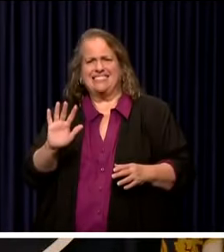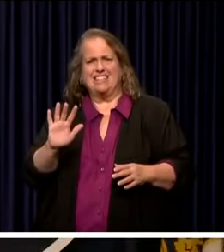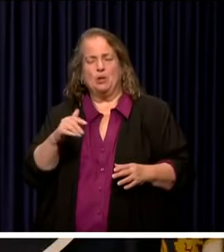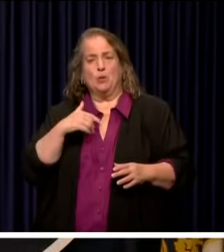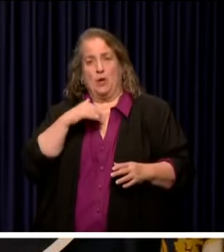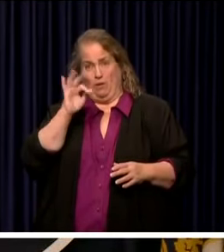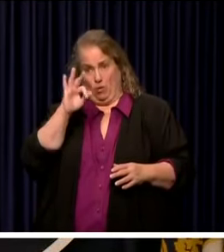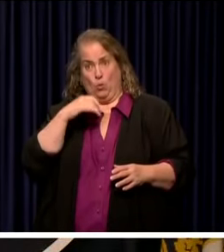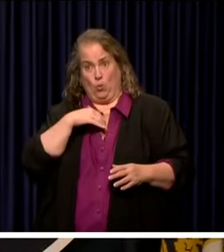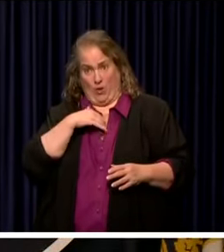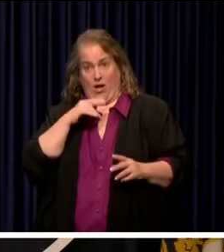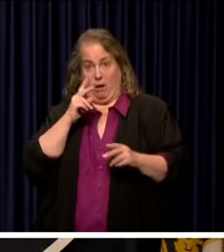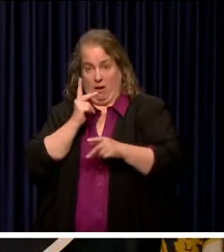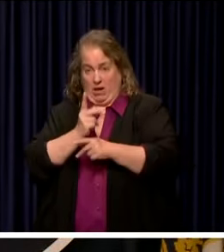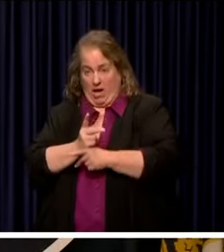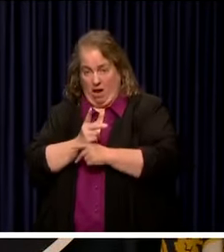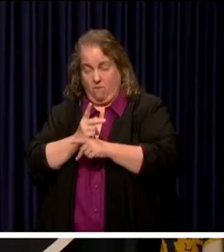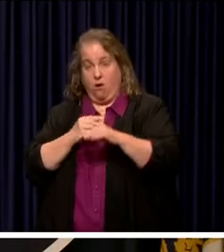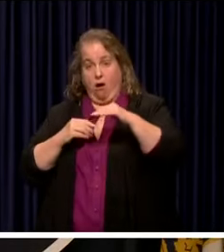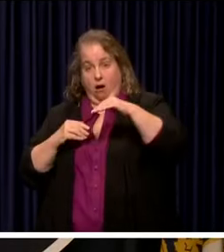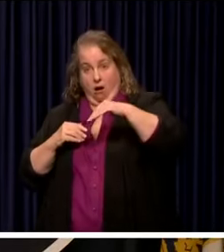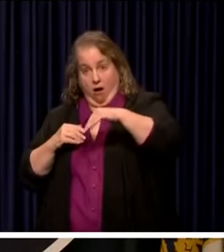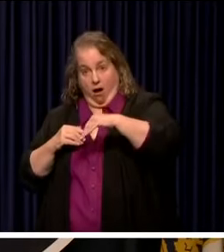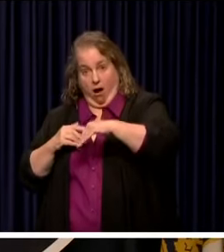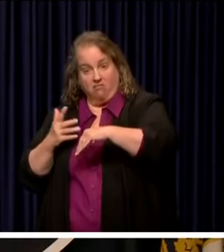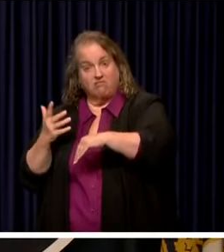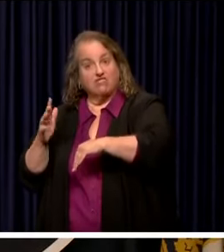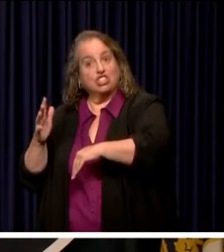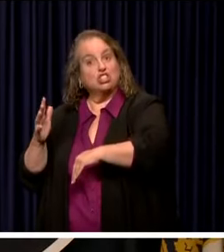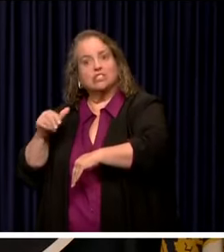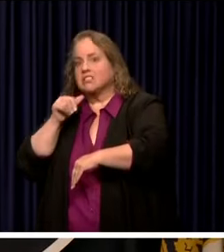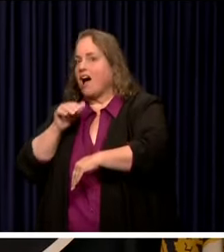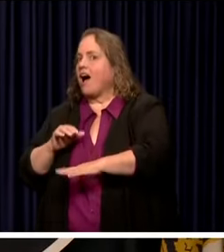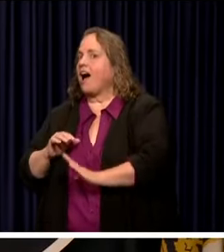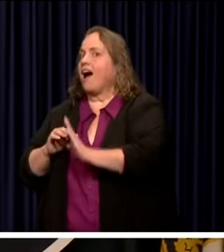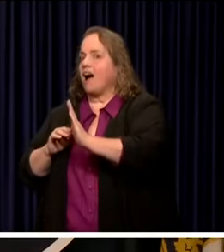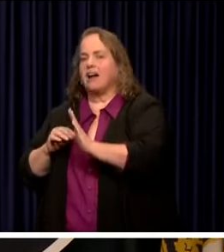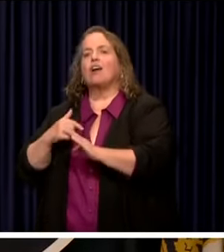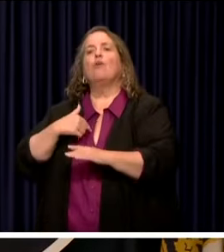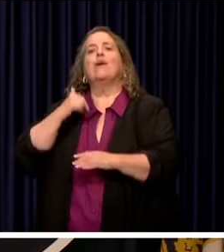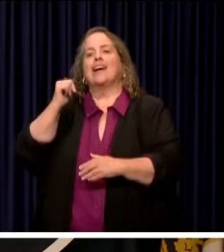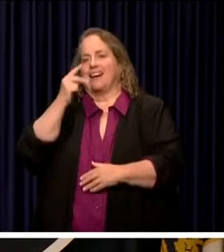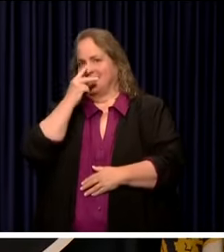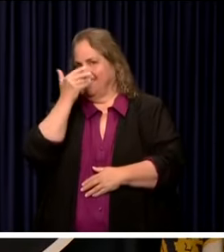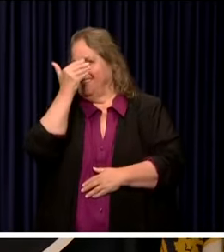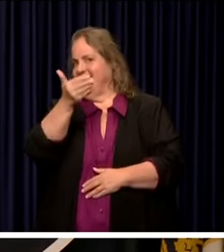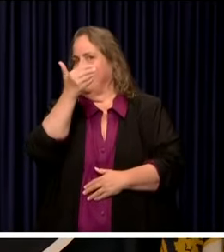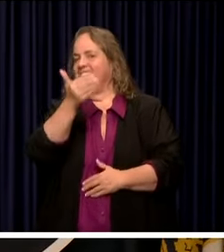SWITCH. IF YOU JUMP THE GUN AND GO